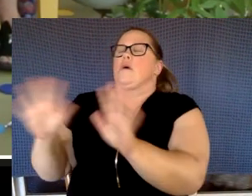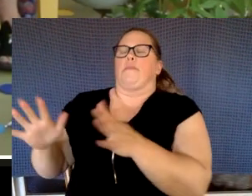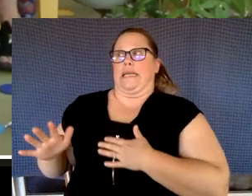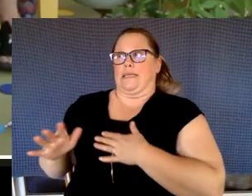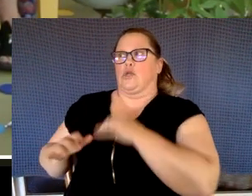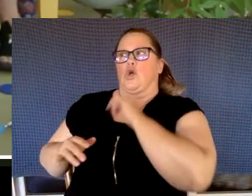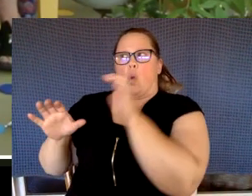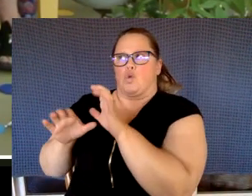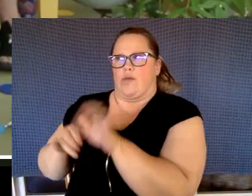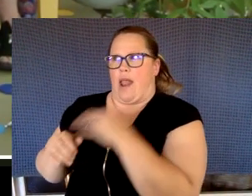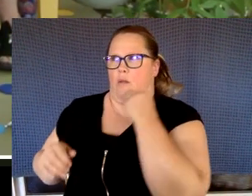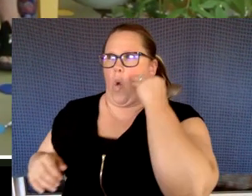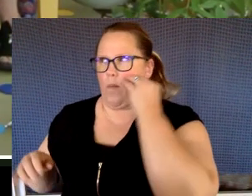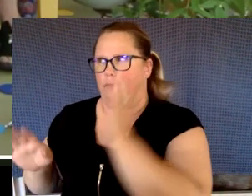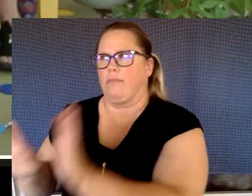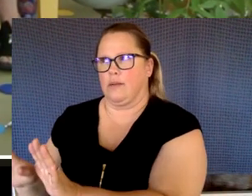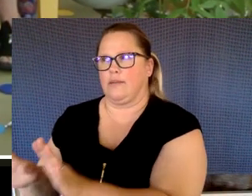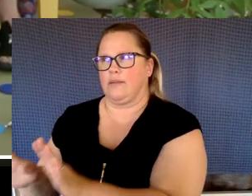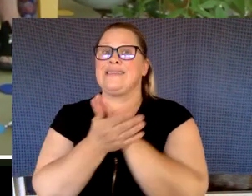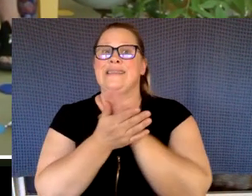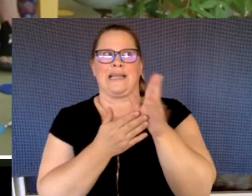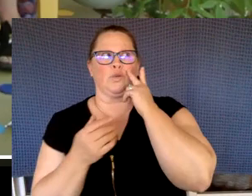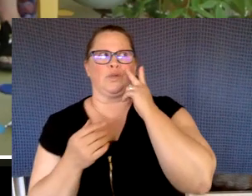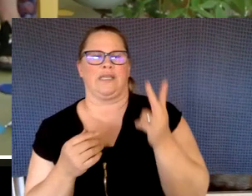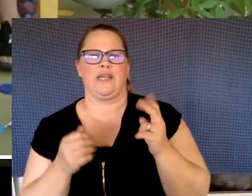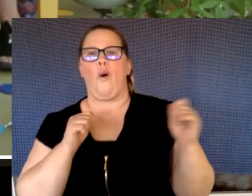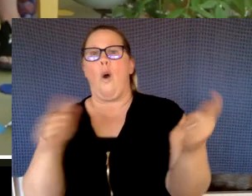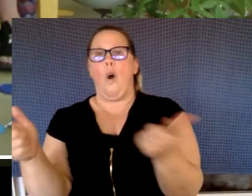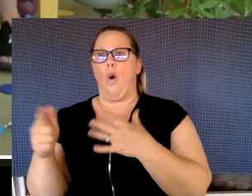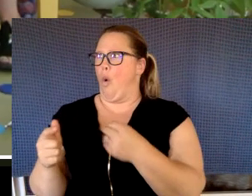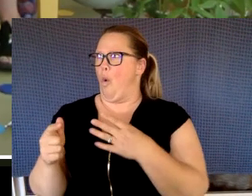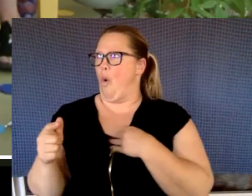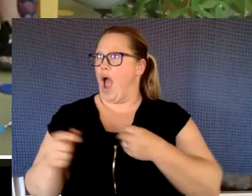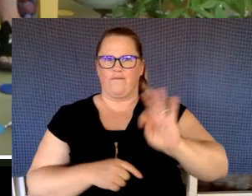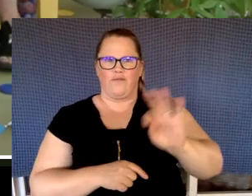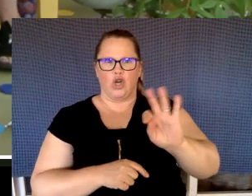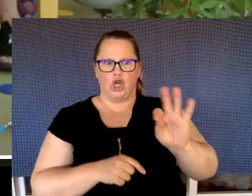But it's so fun to see that in all the white furniture it really shows up